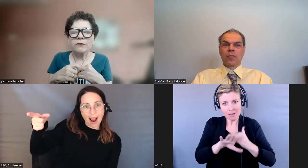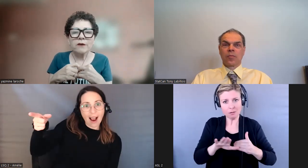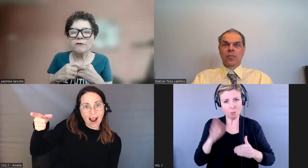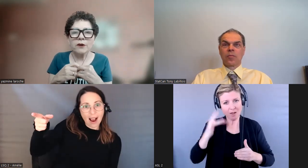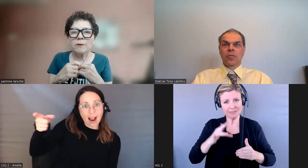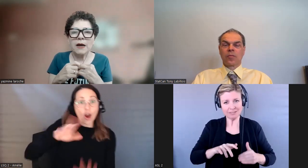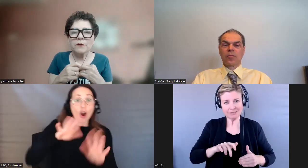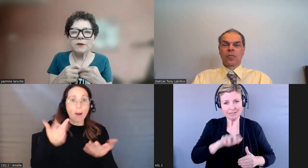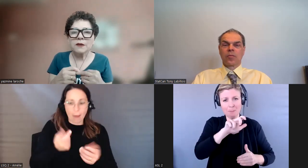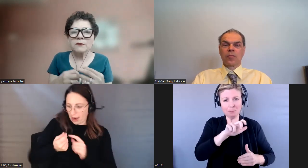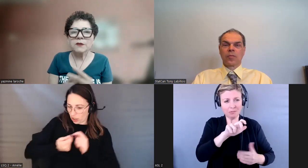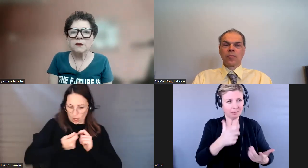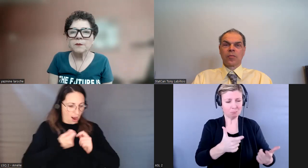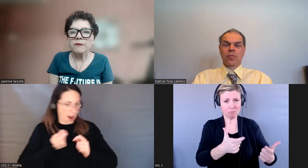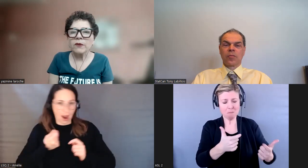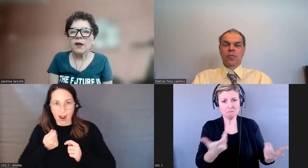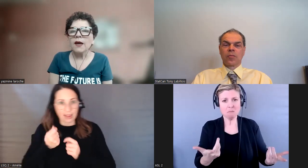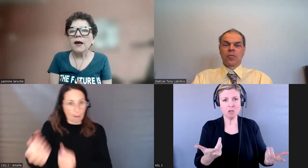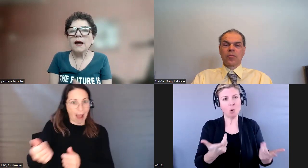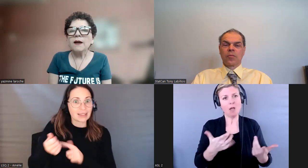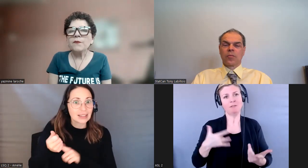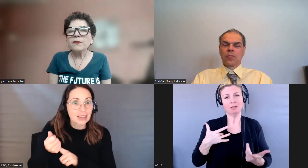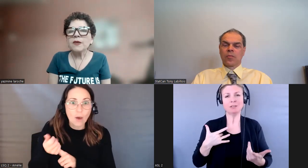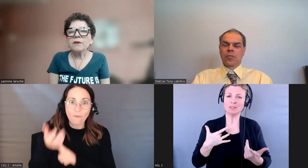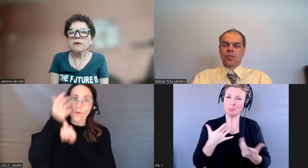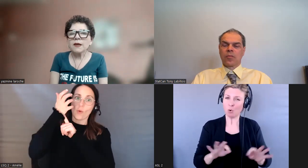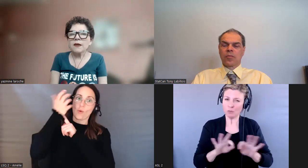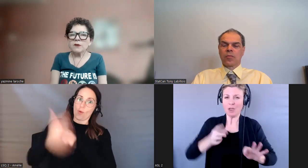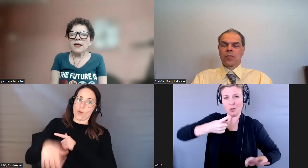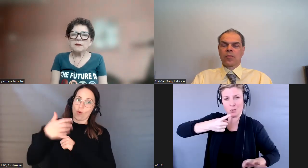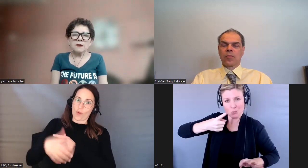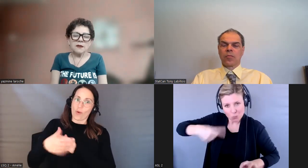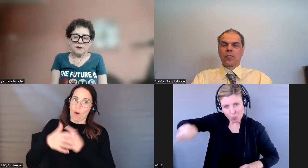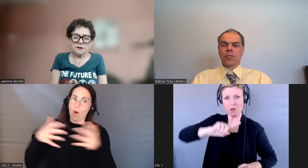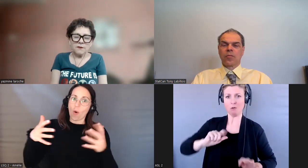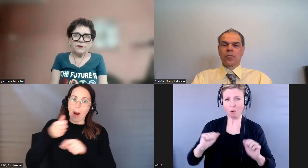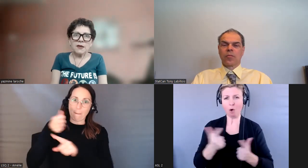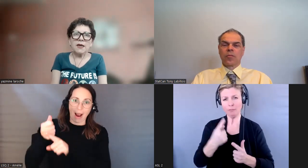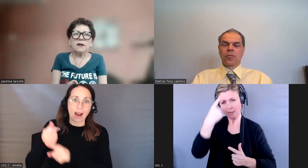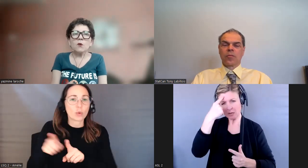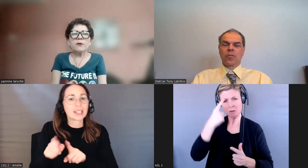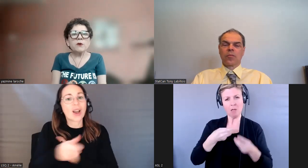very very powerful thing to do um the other thing I would ask is again whether you're